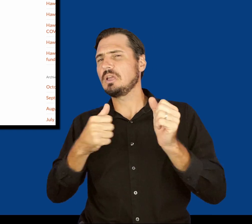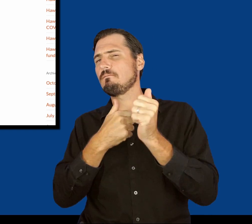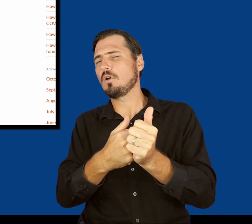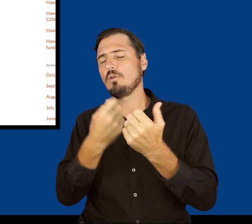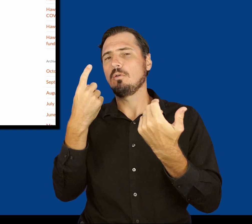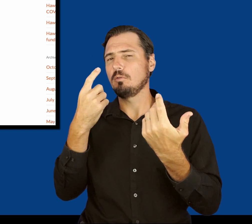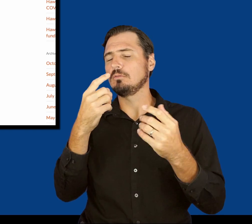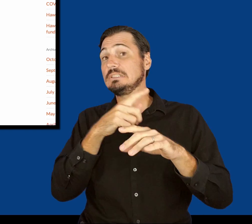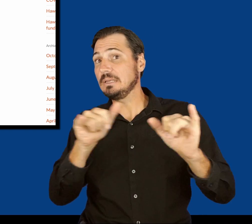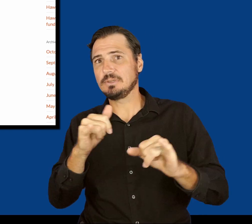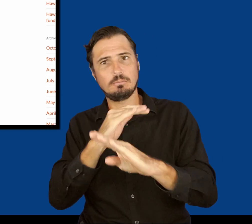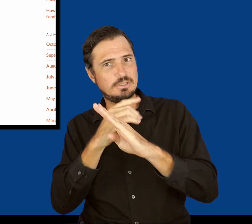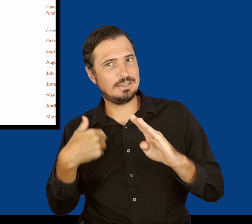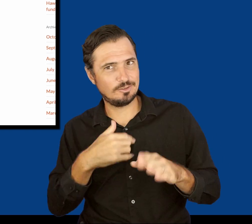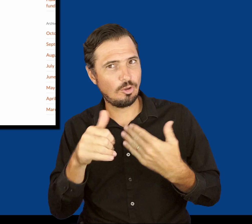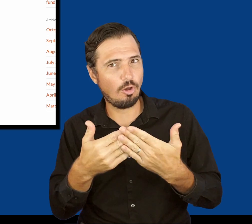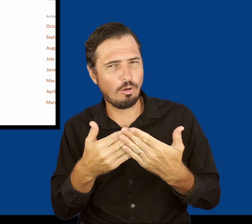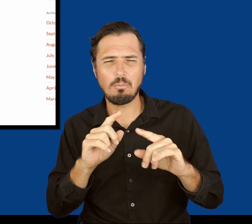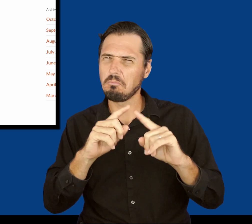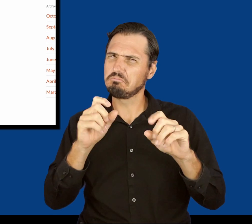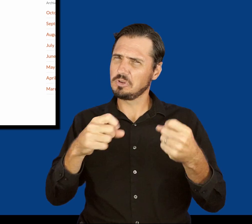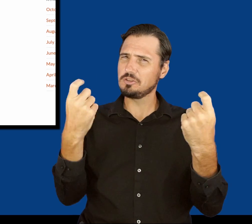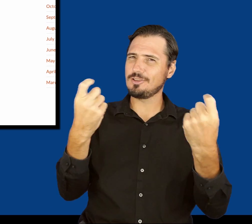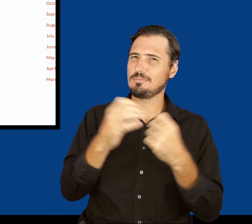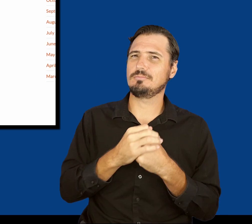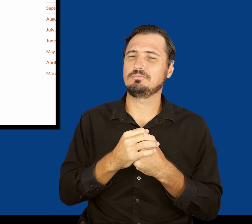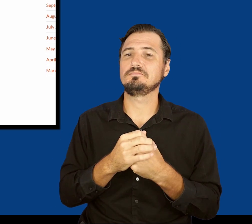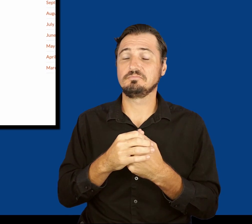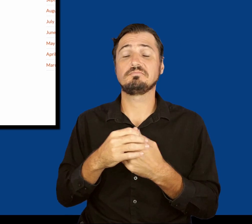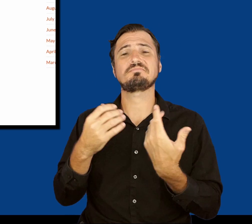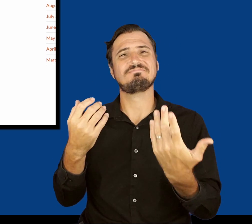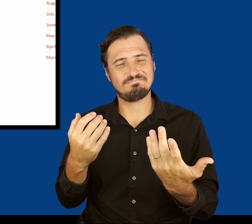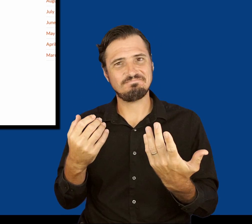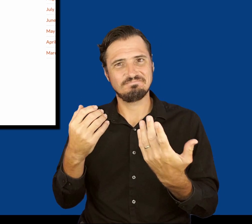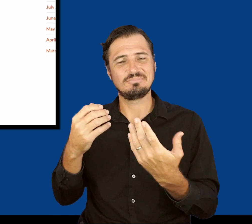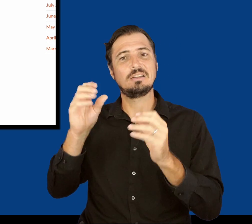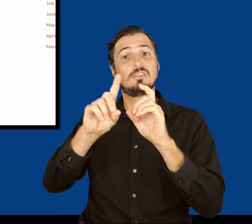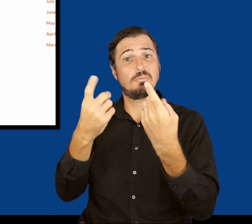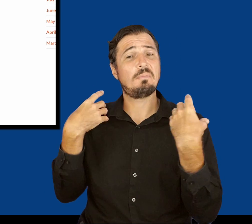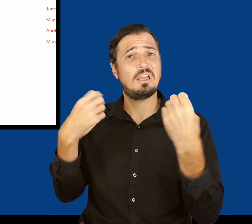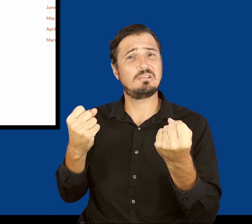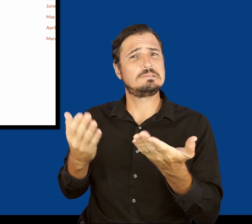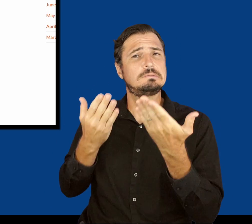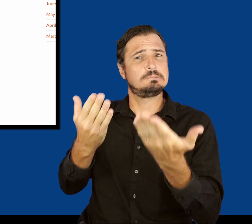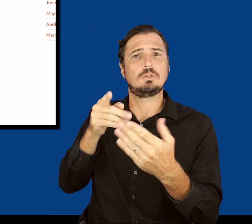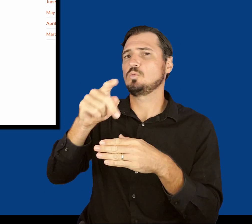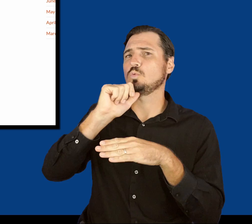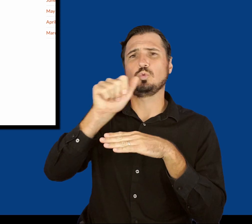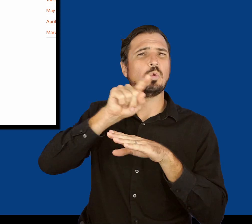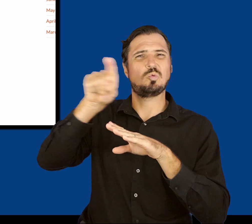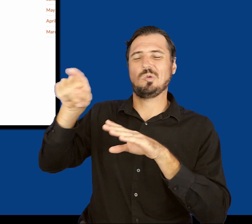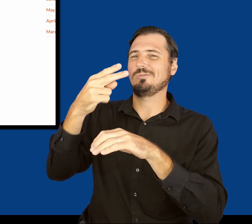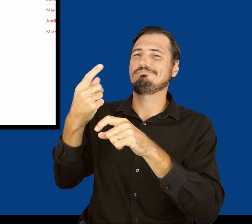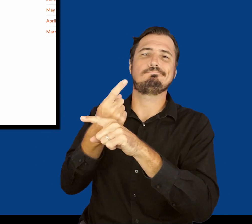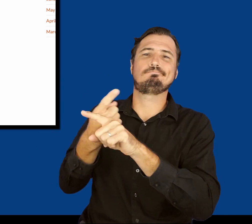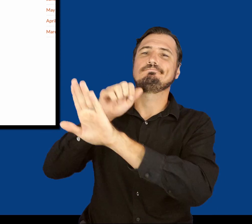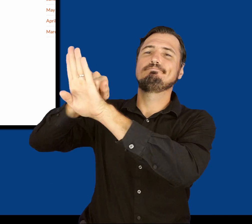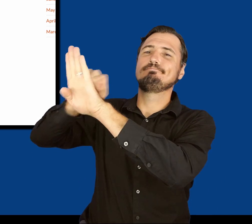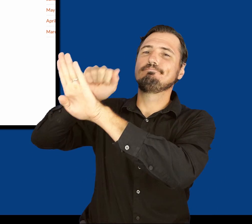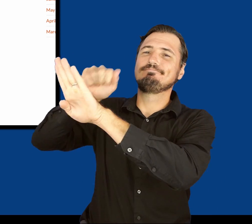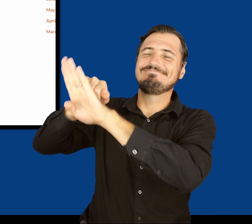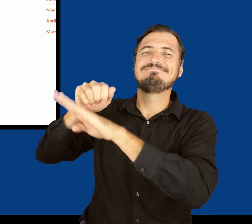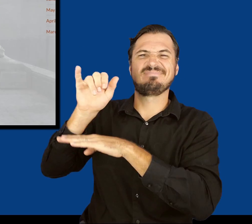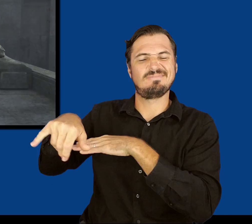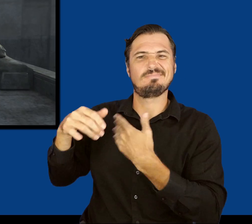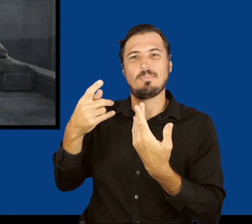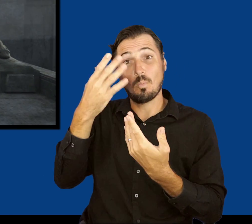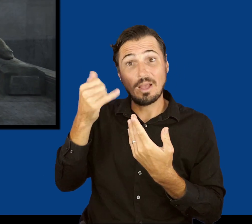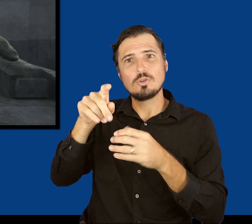The Department of Health recommends against traditional door-to-door trick or treating, as this can result in close contact with people who are not in your immediate household. However, trick-